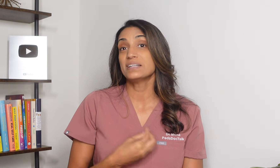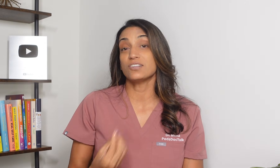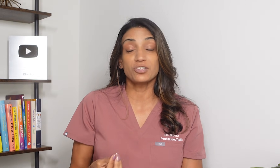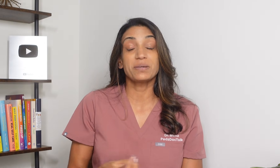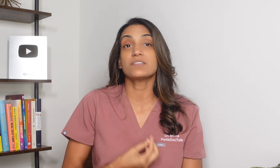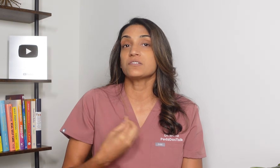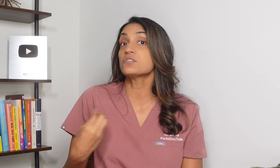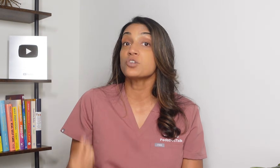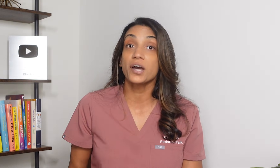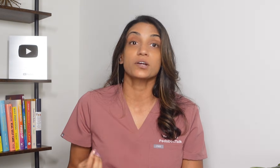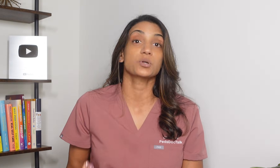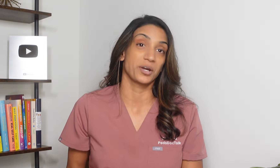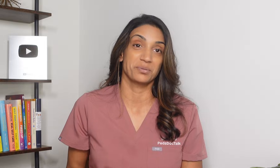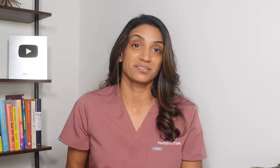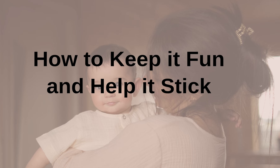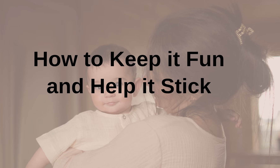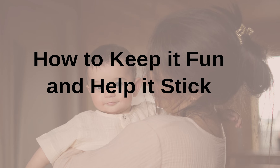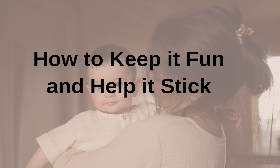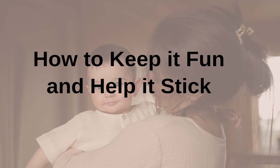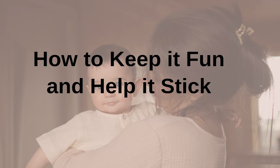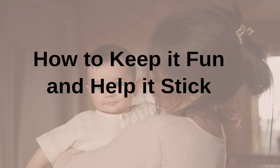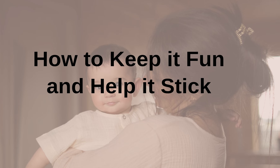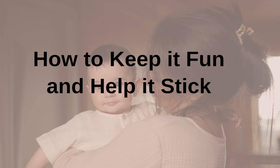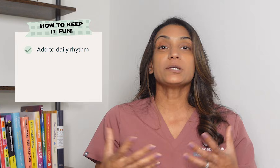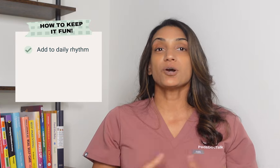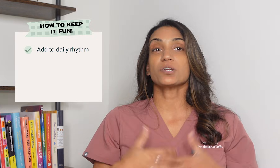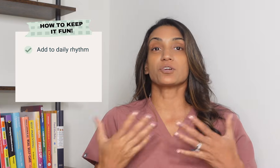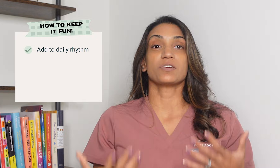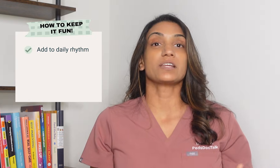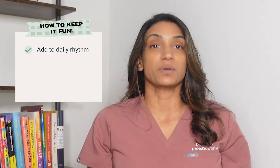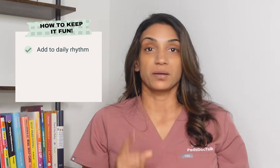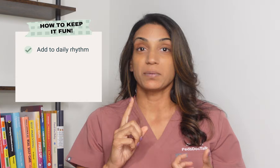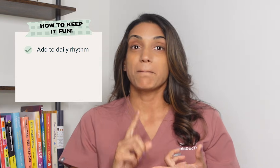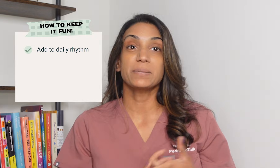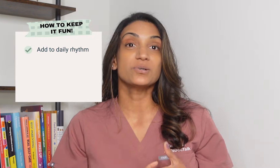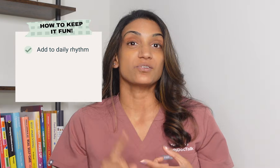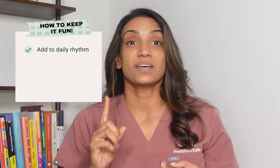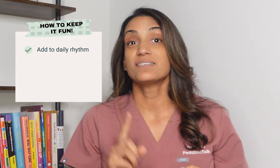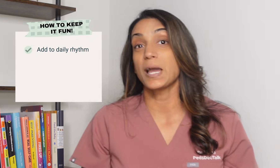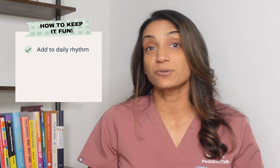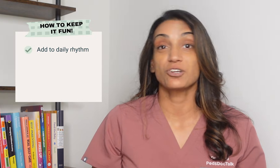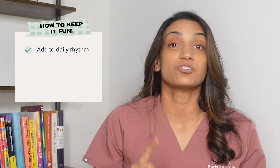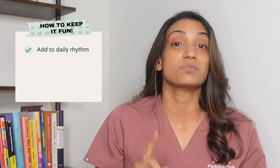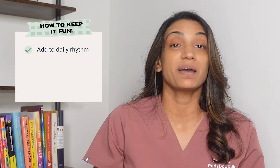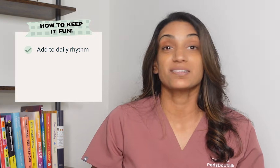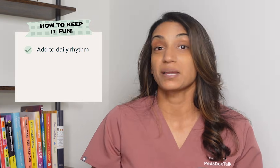Ditch it because this is not a requirement. Make it part of your daily rhythm. Meals. Diaper changes. Bedtime.